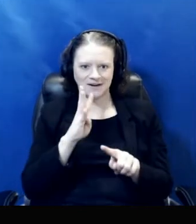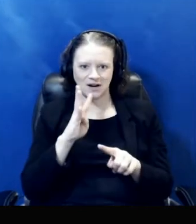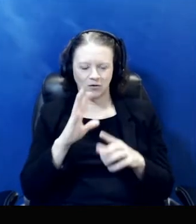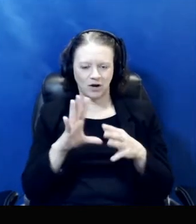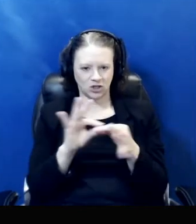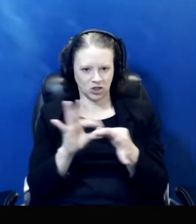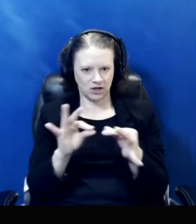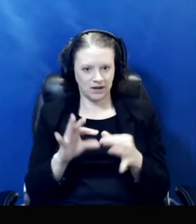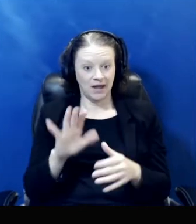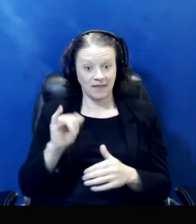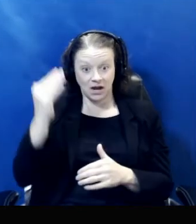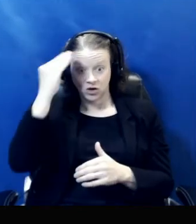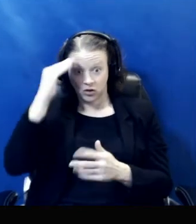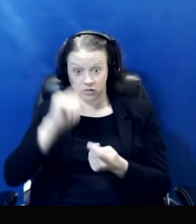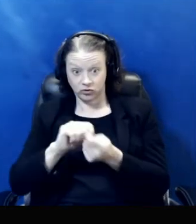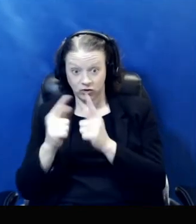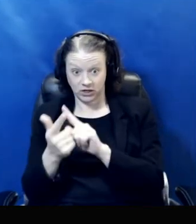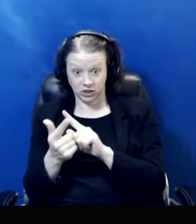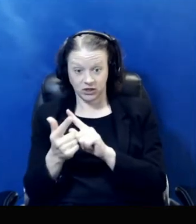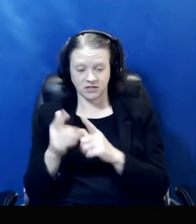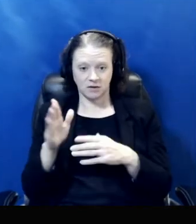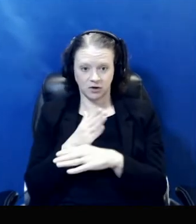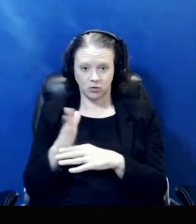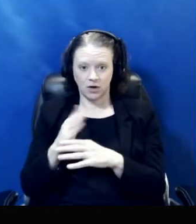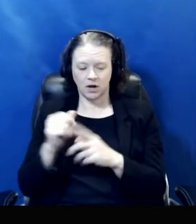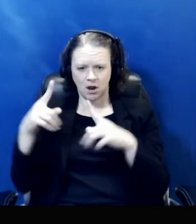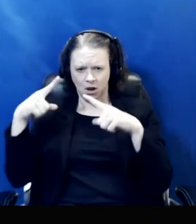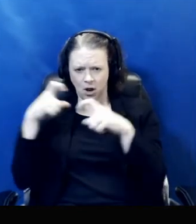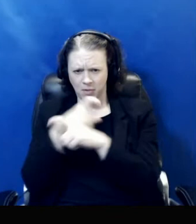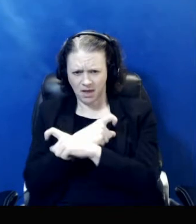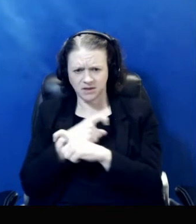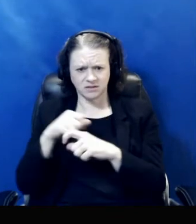between a rather complex accessibility topic and the application of